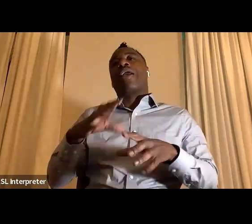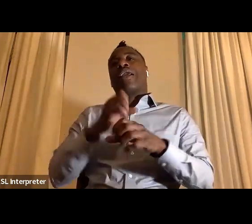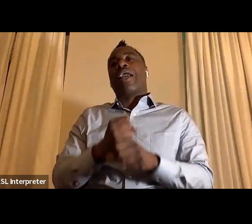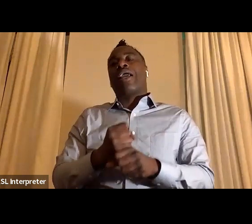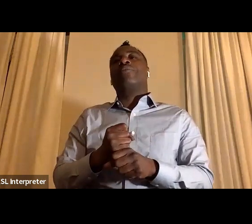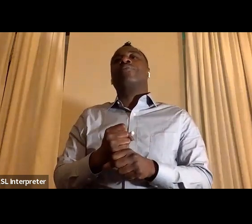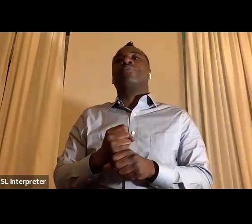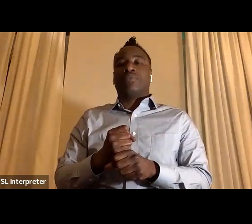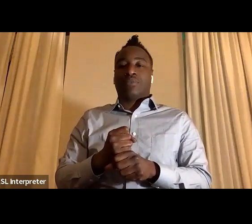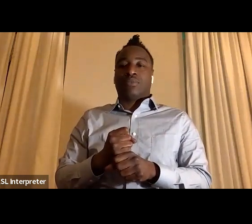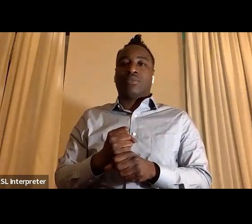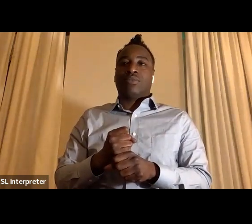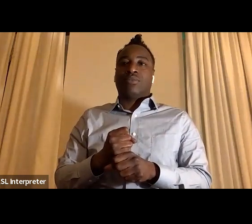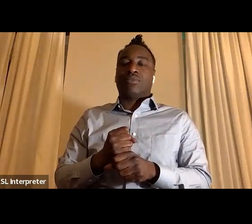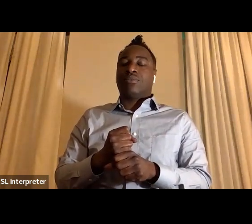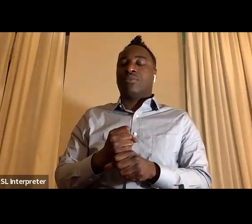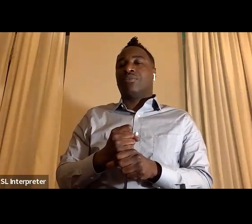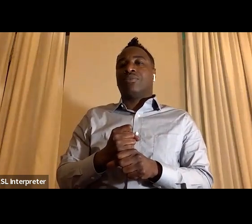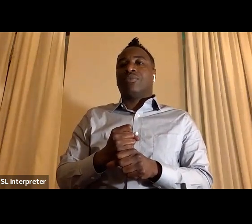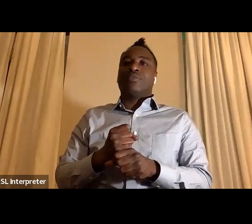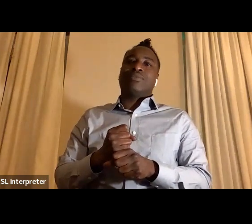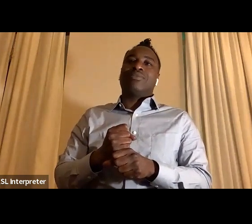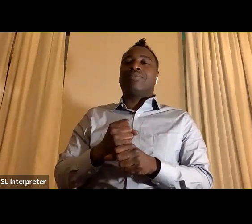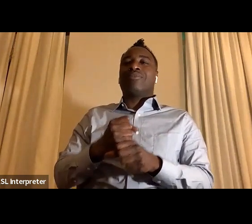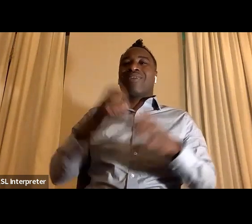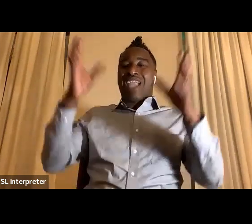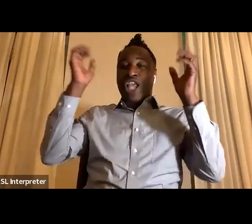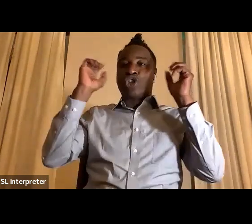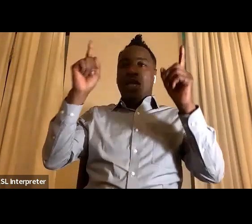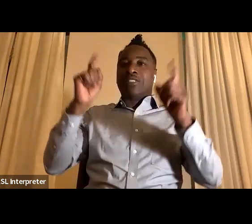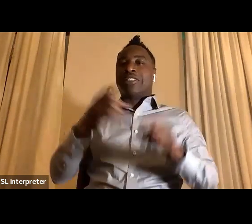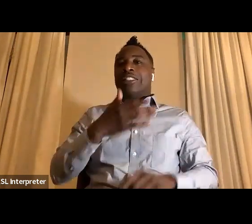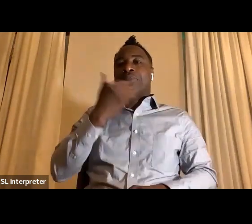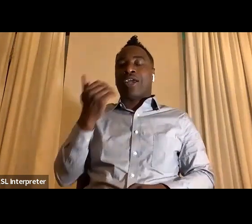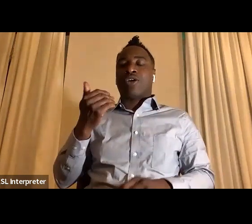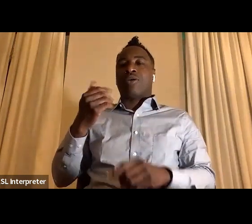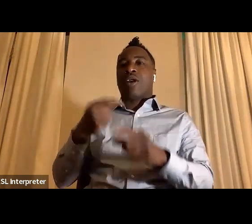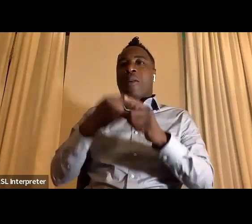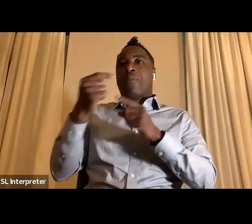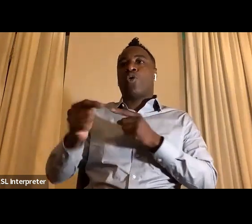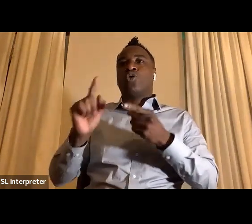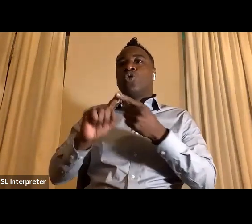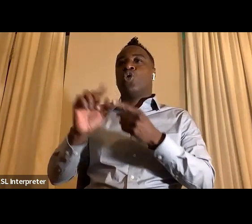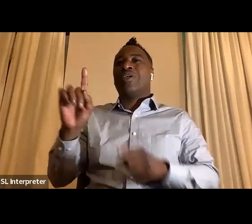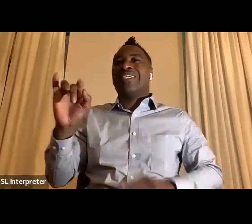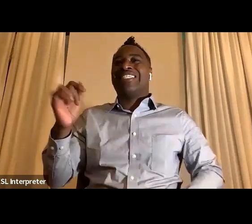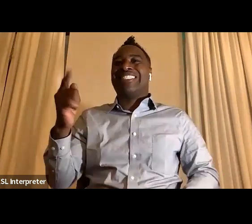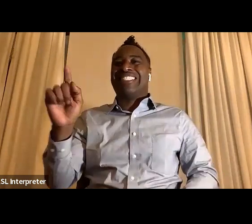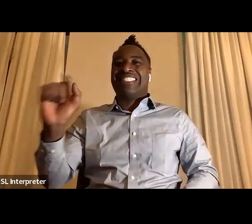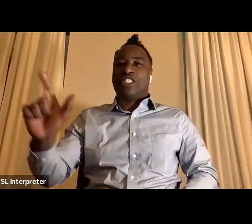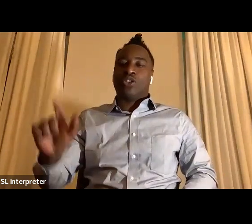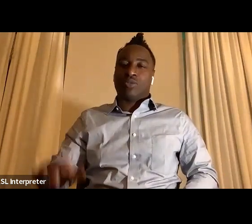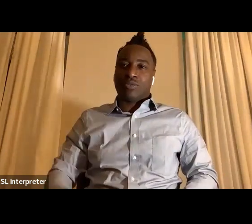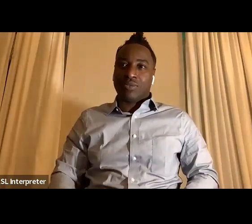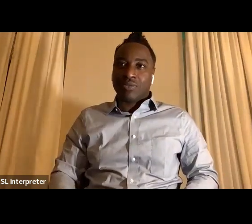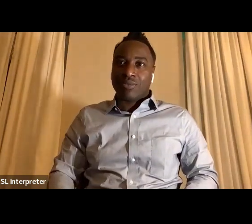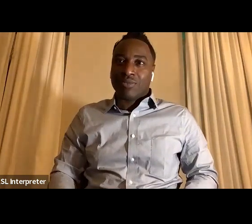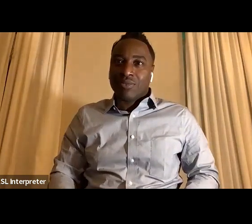the execution is just better when I work with my hand as opposed to digital work. You know how saying with the mixed media, there are certain times